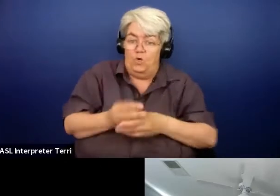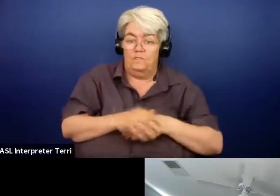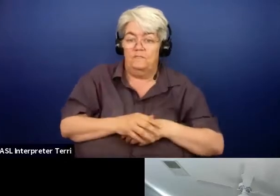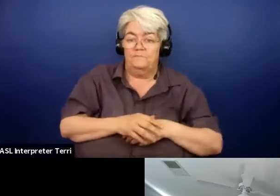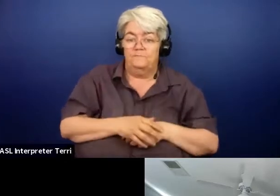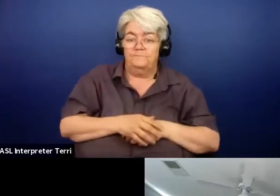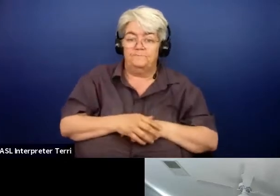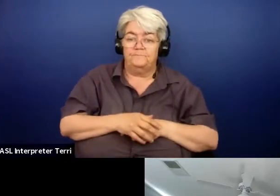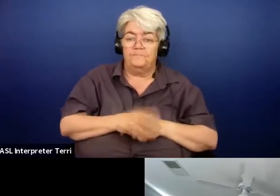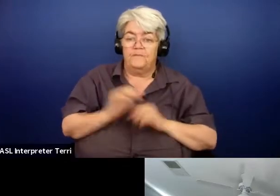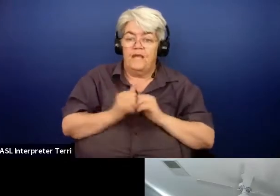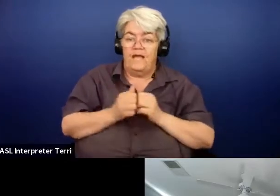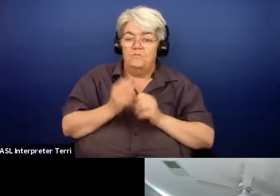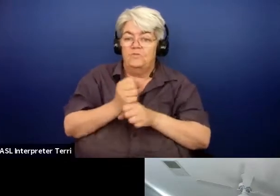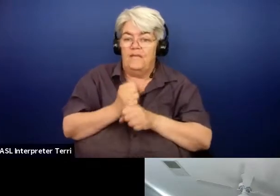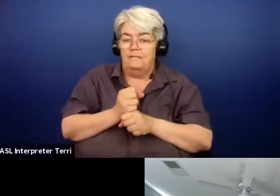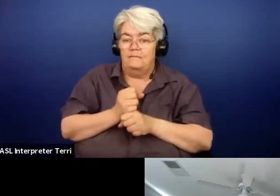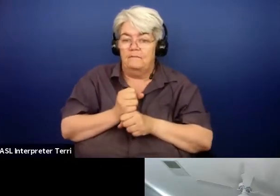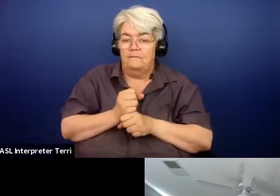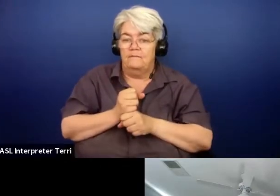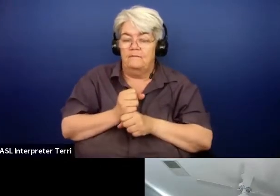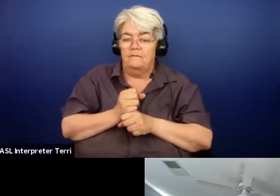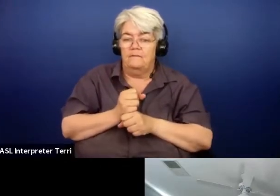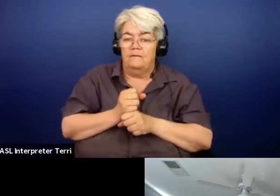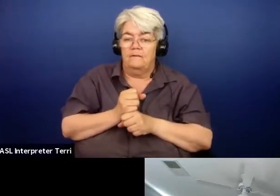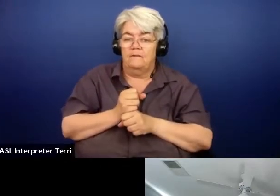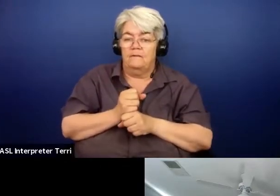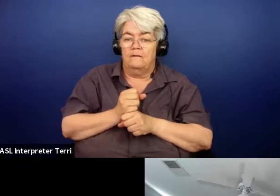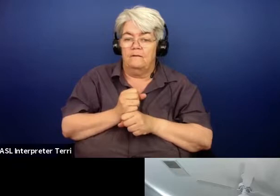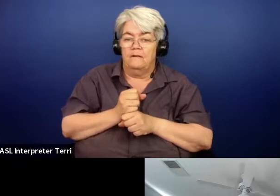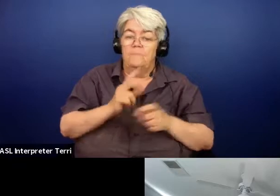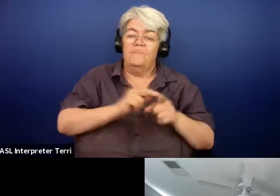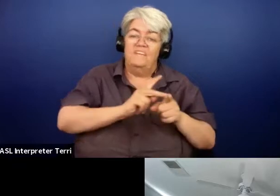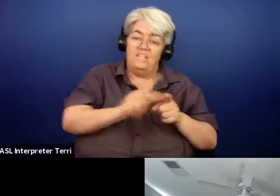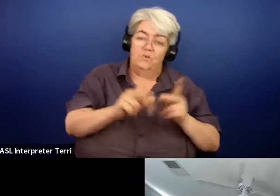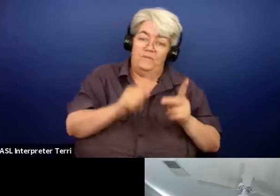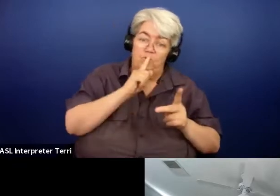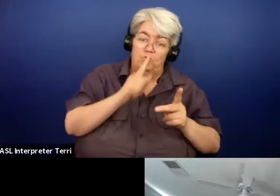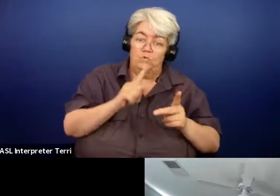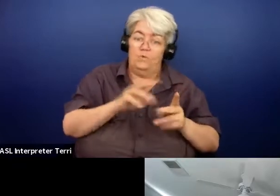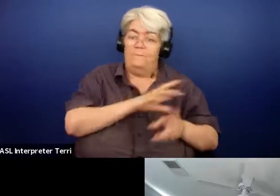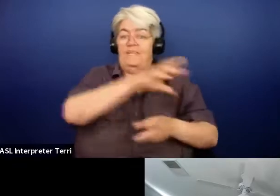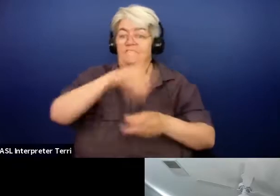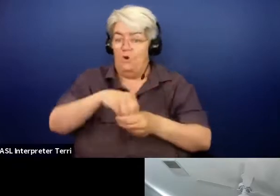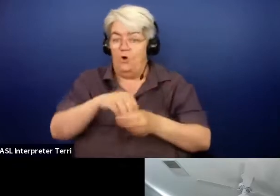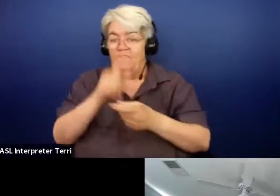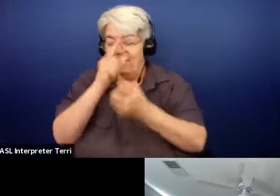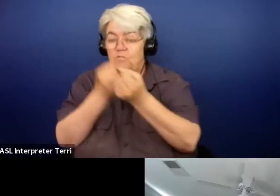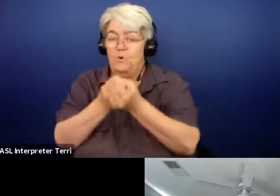gaining buy-in from these different professionals along the way in the different intercepts that are interacting with individuals